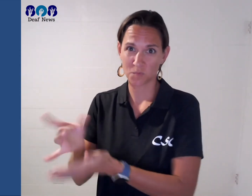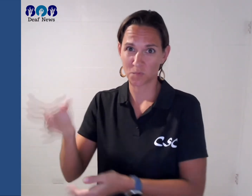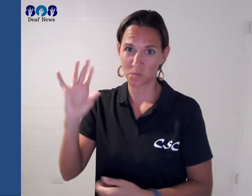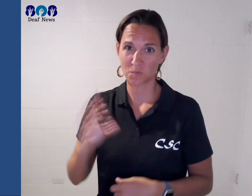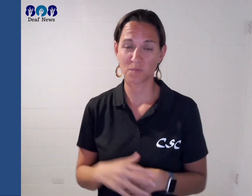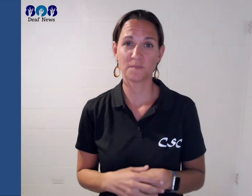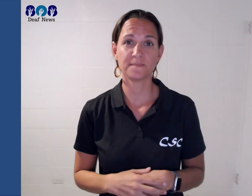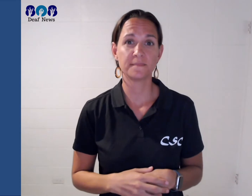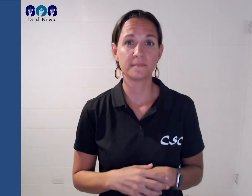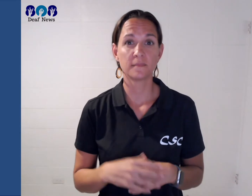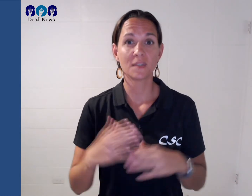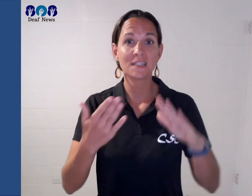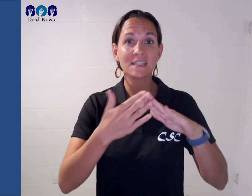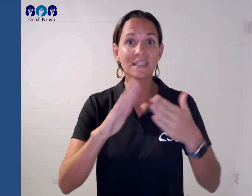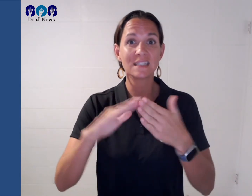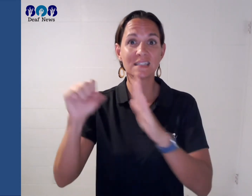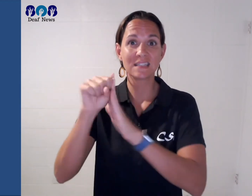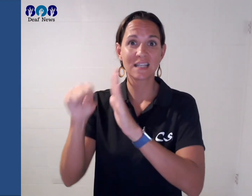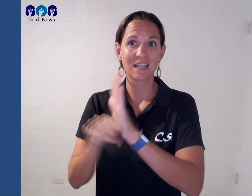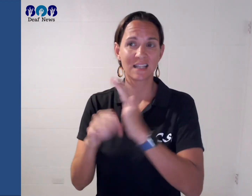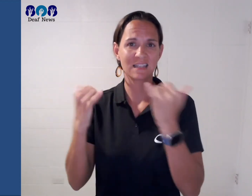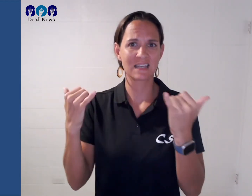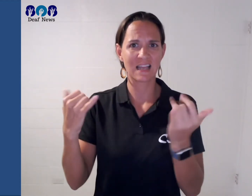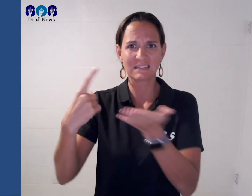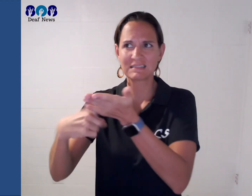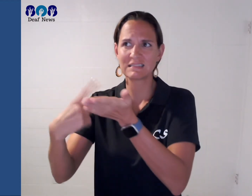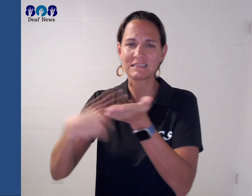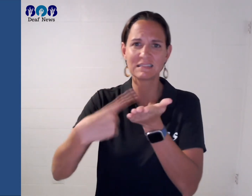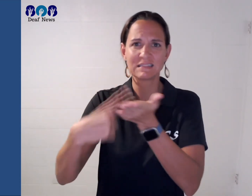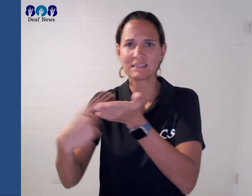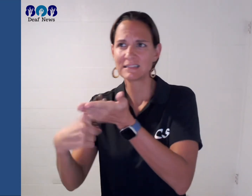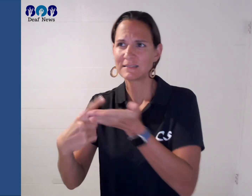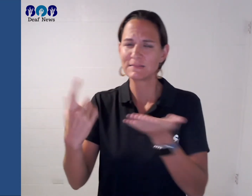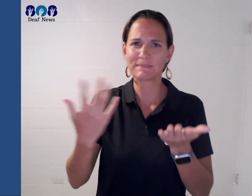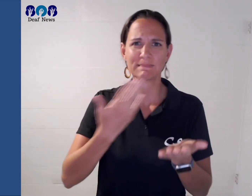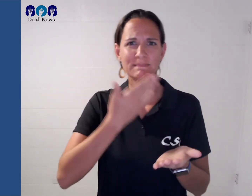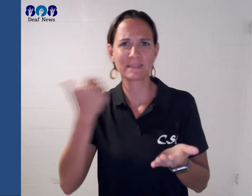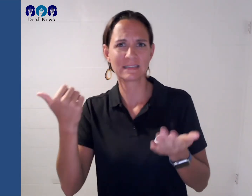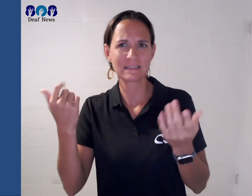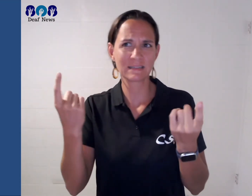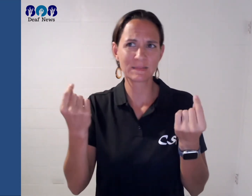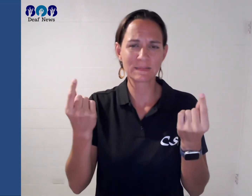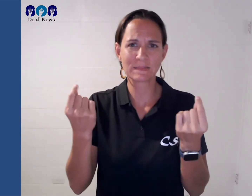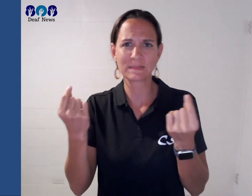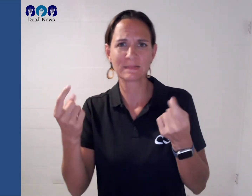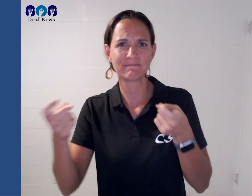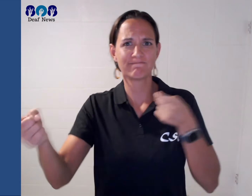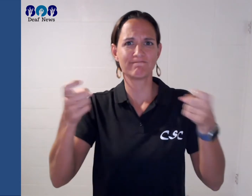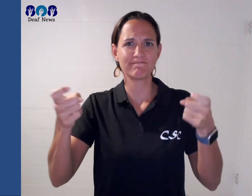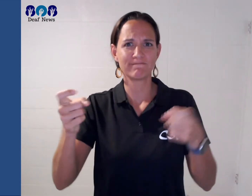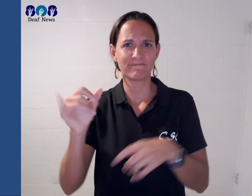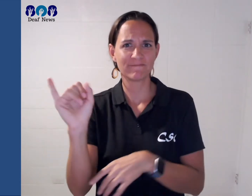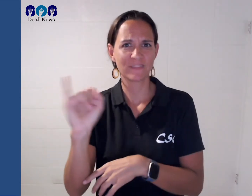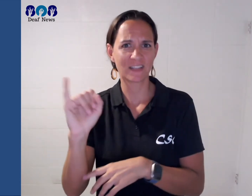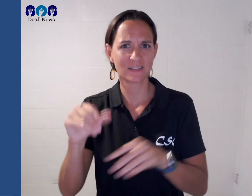settings from the hospitals to the schools. City and State officials are trying to figure out